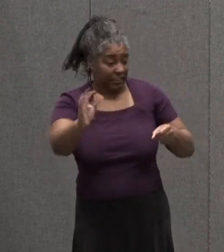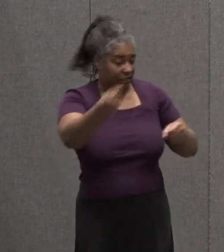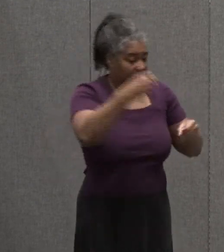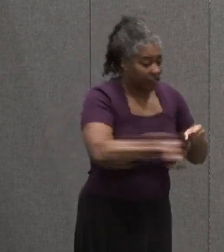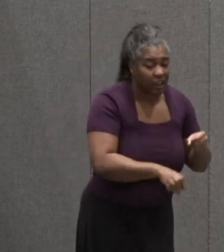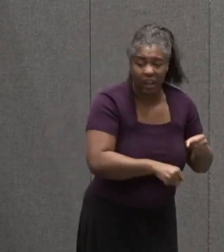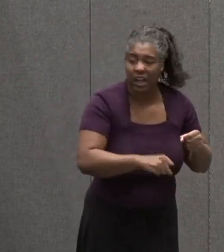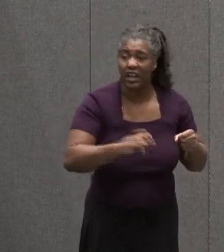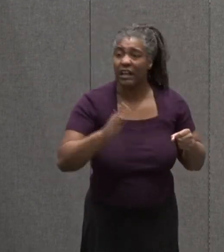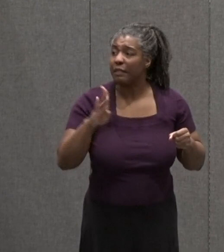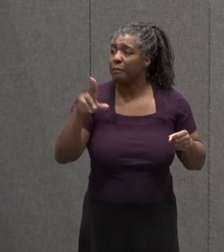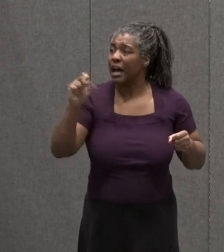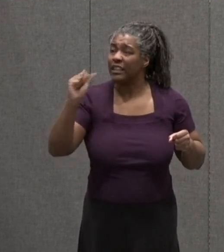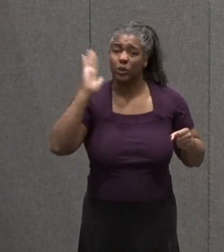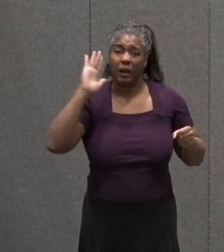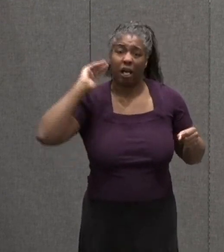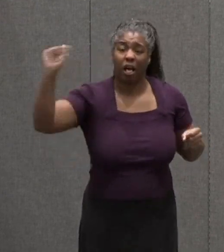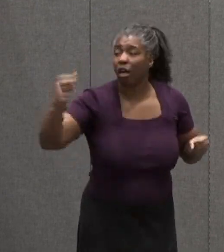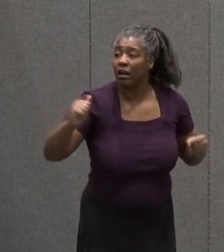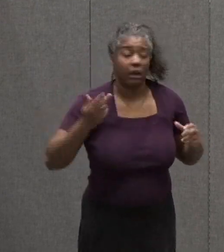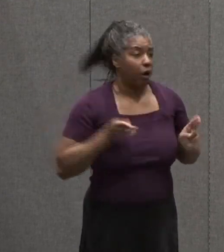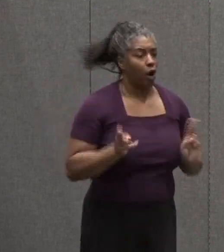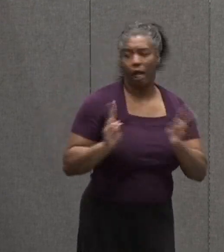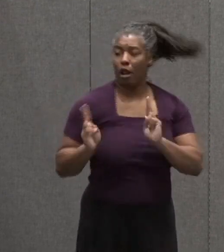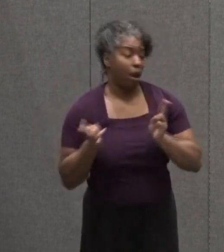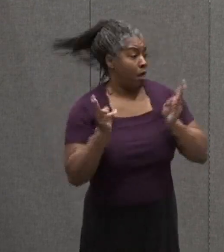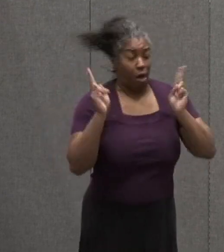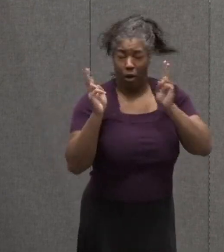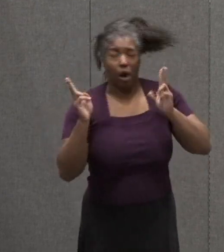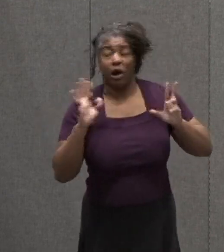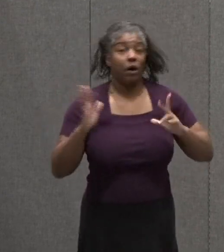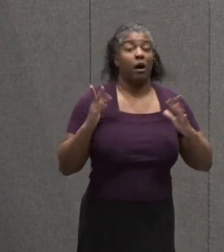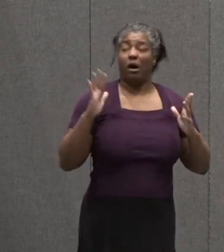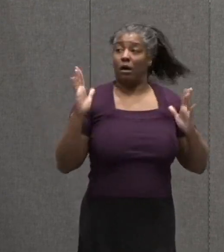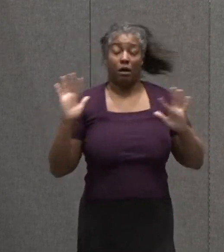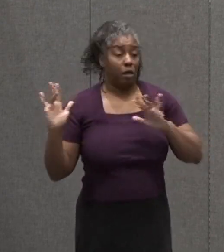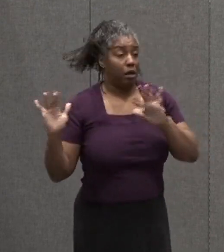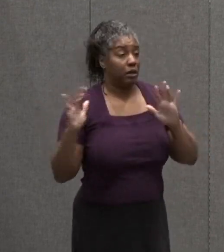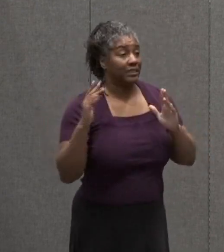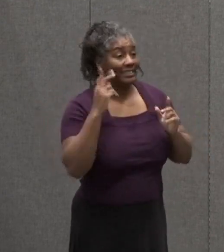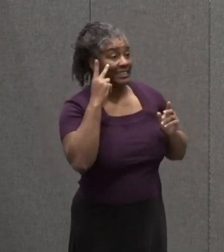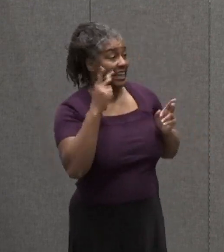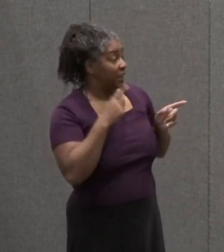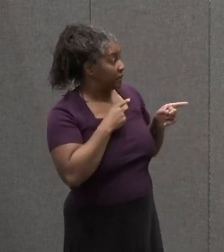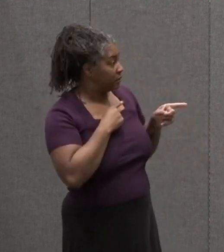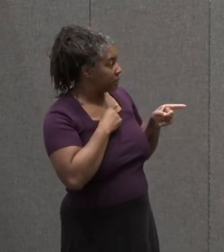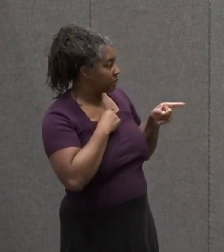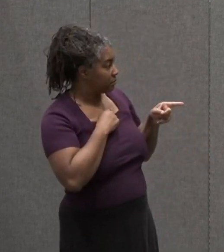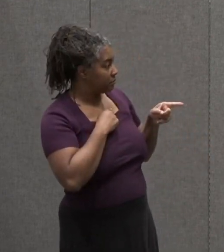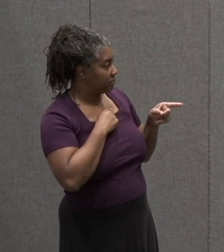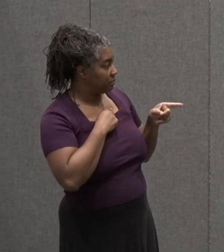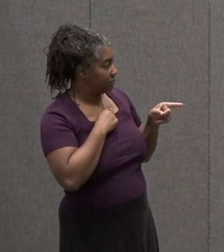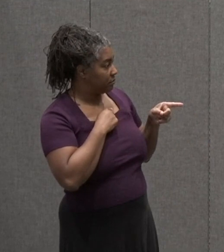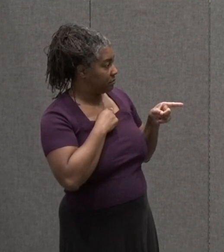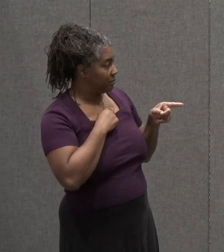I'm gonna be late for meeting everybody. Look at our snowglobe I can't even see through it anymore.